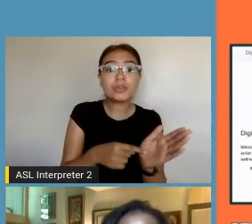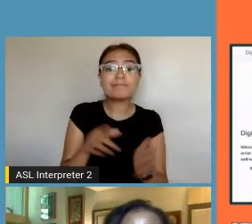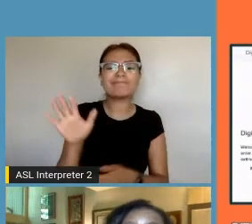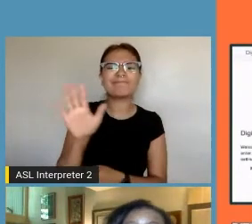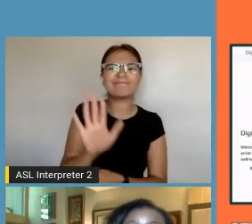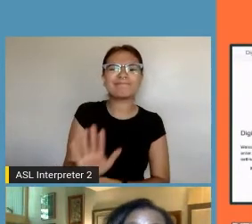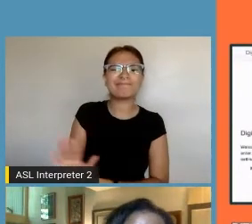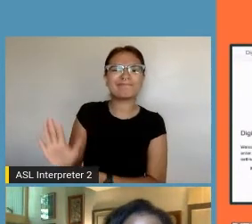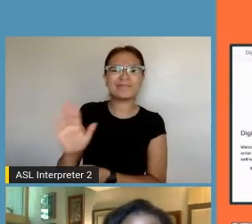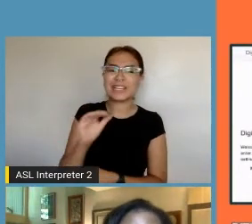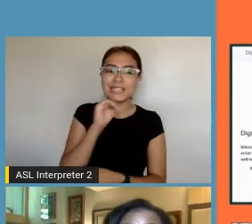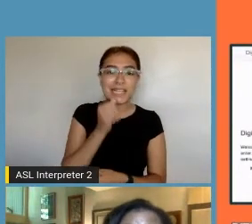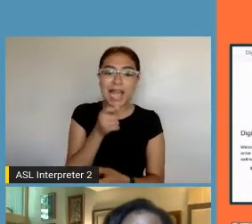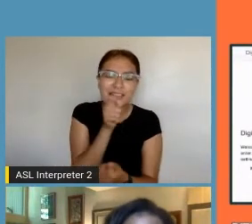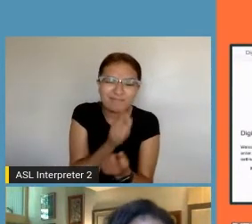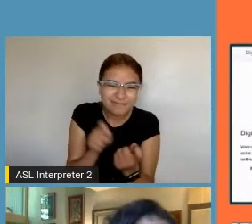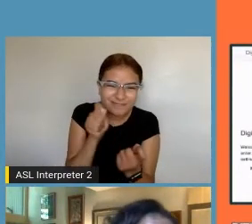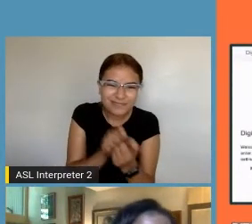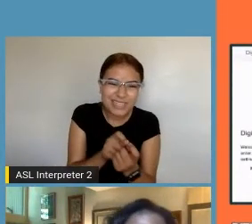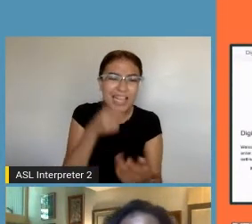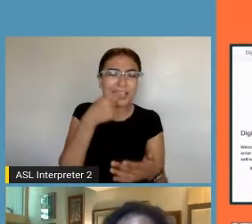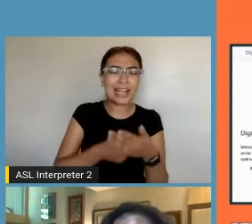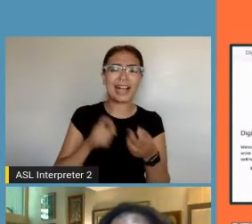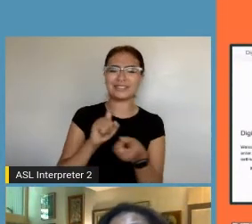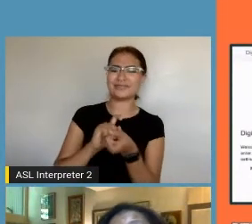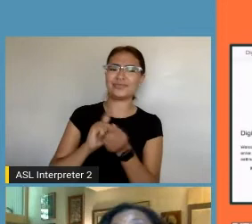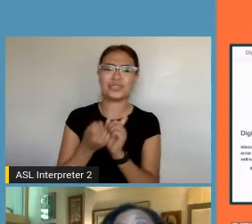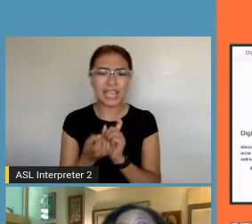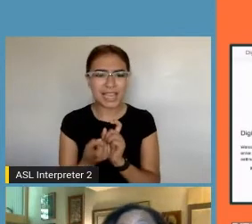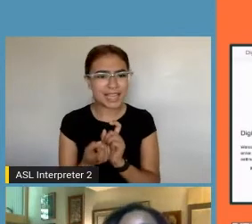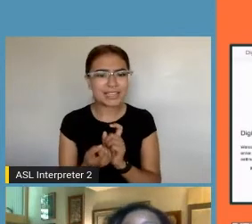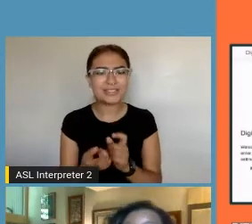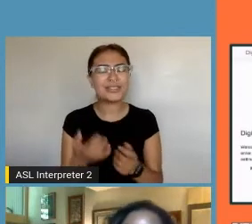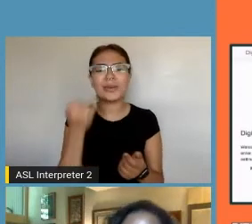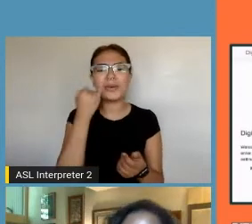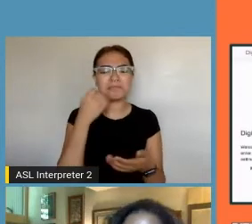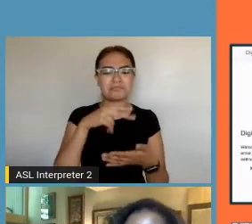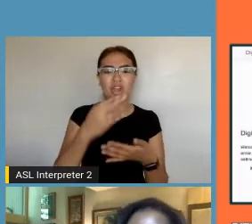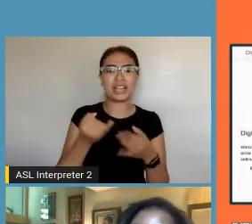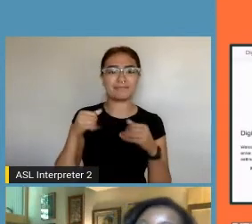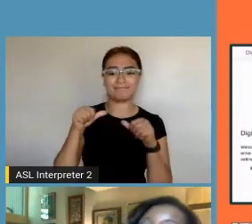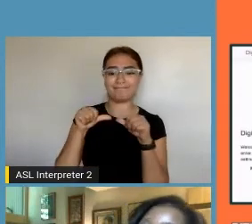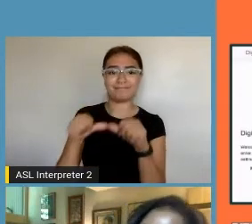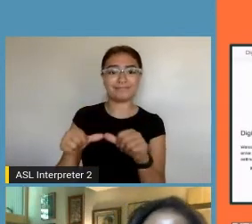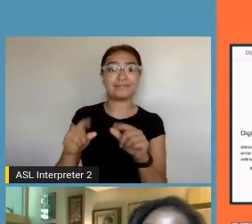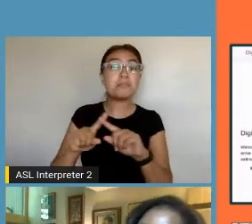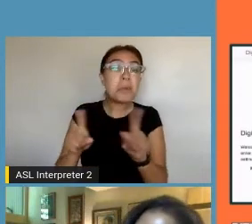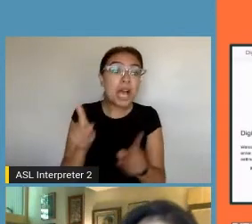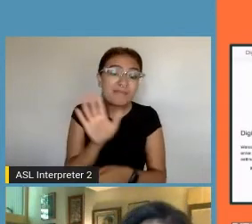stone, costs will change and vary as the project continues but to give you an estimate of how large